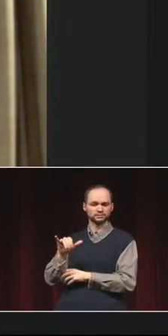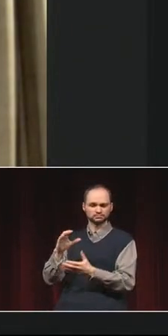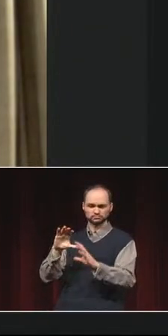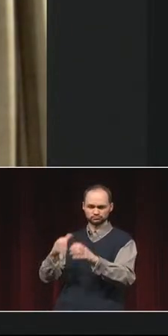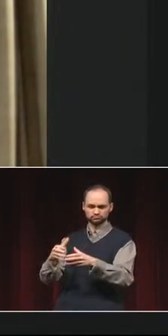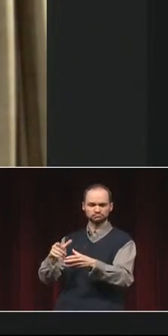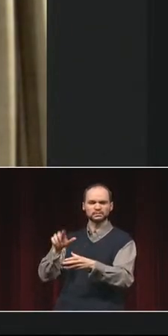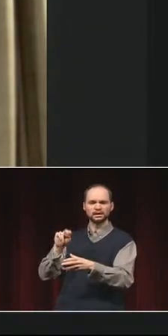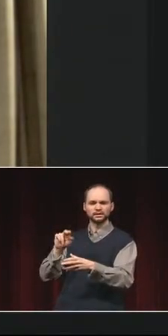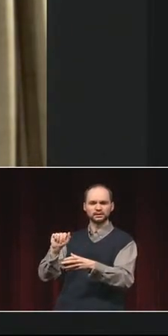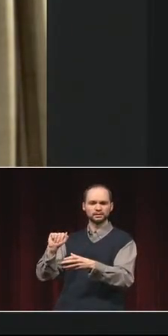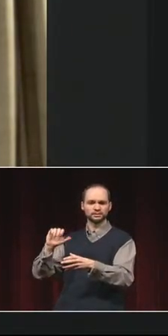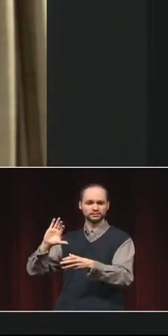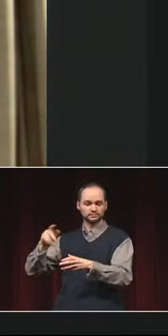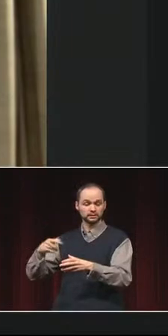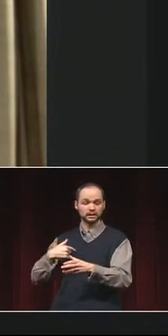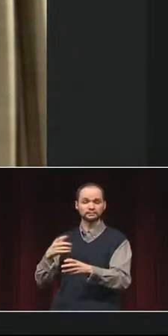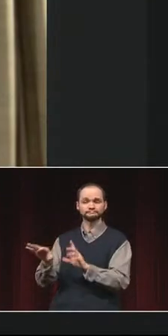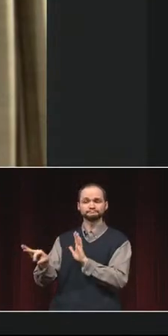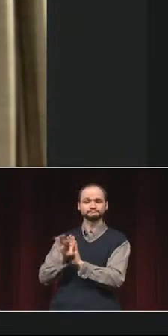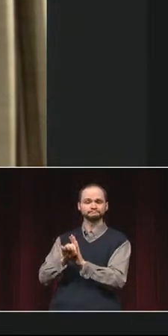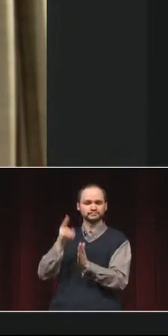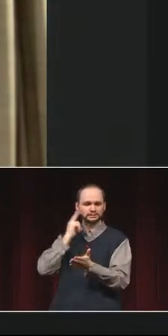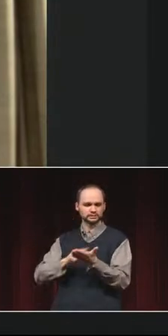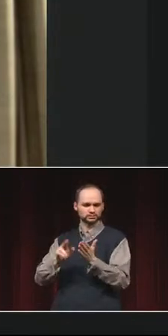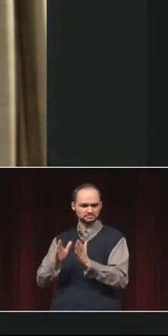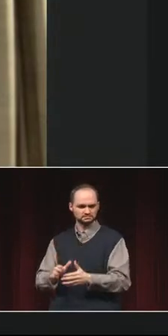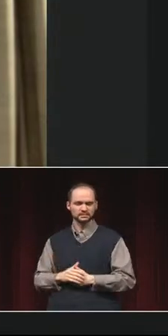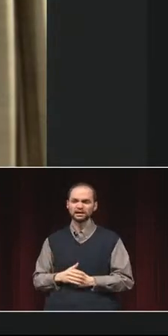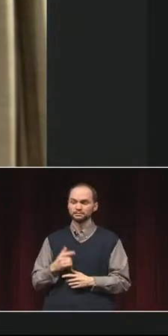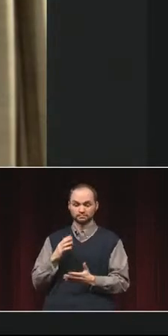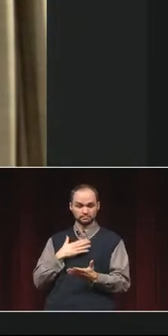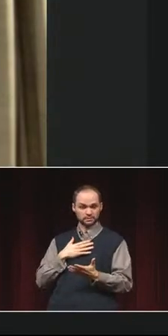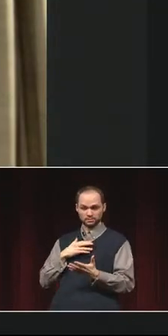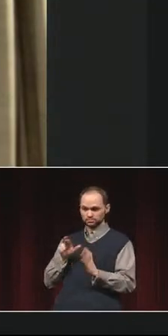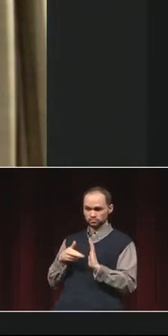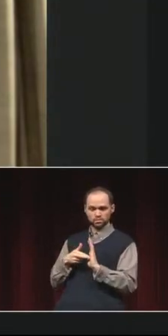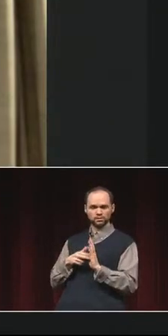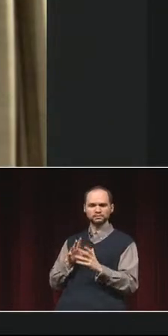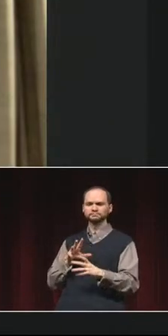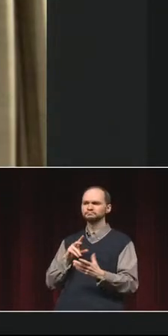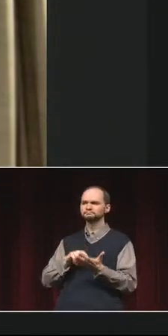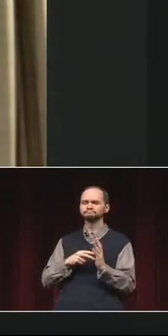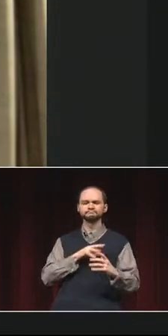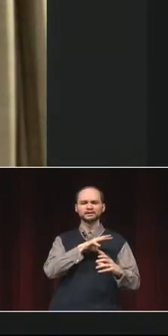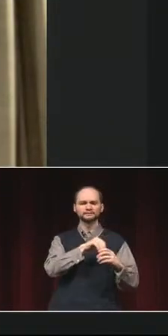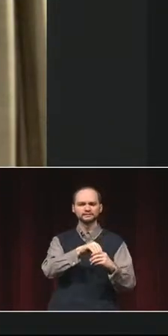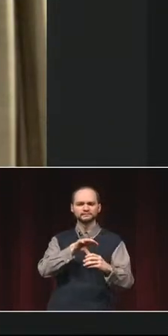In my position I was part of many campaigns launched to ensure equal treatment of African